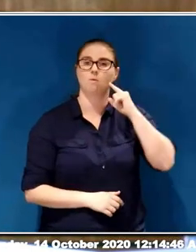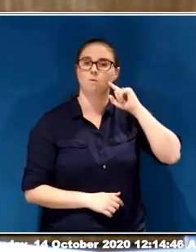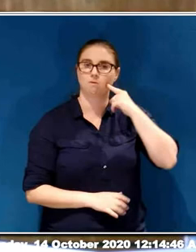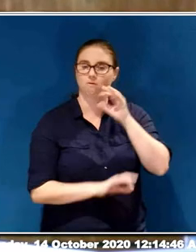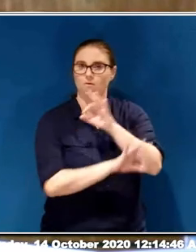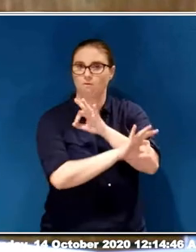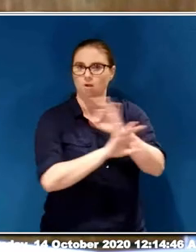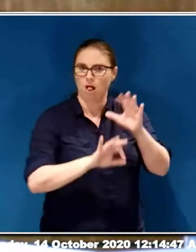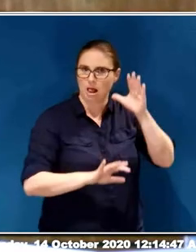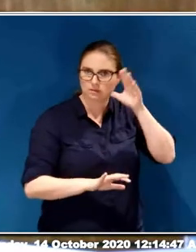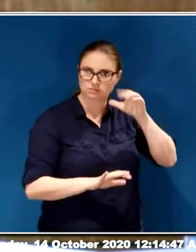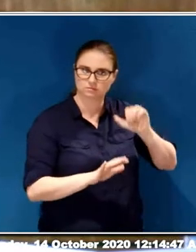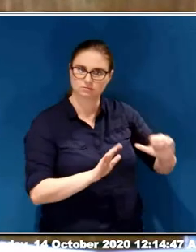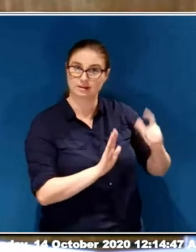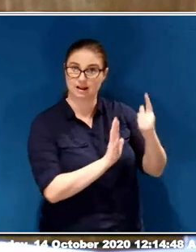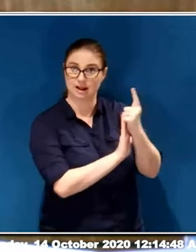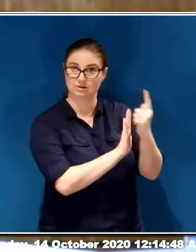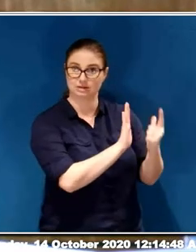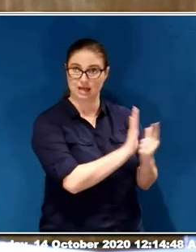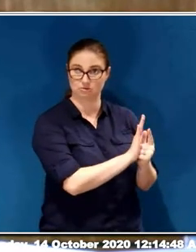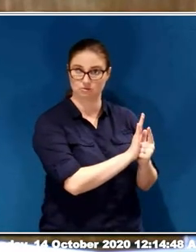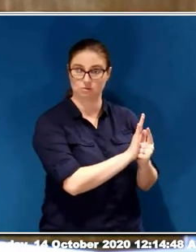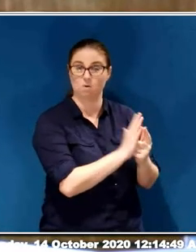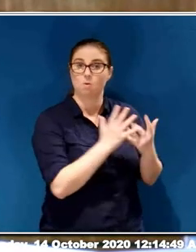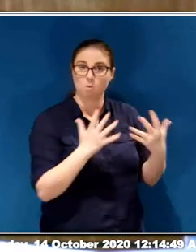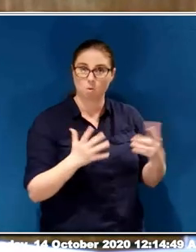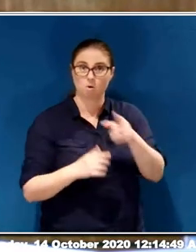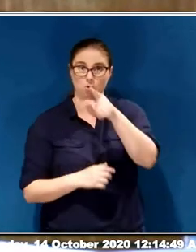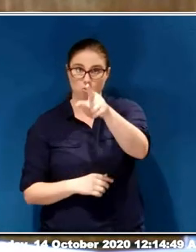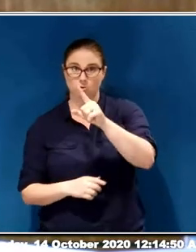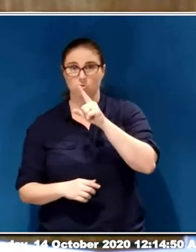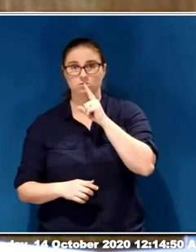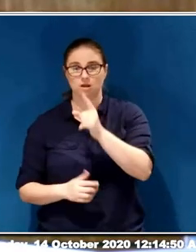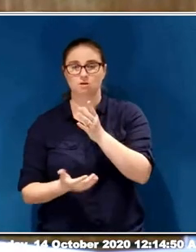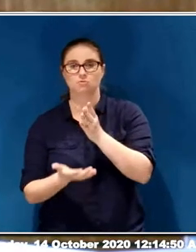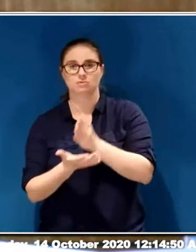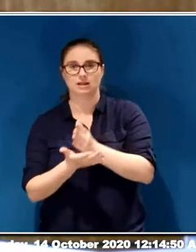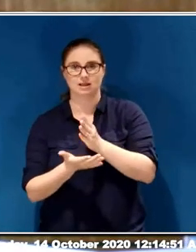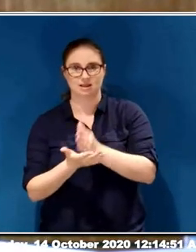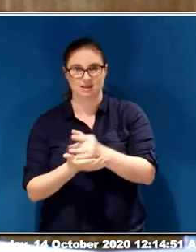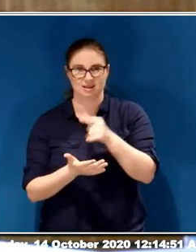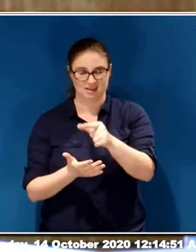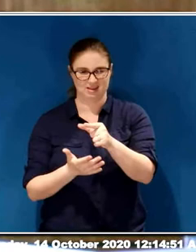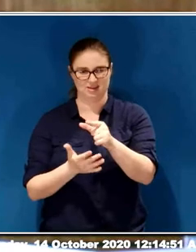concept of reasonable adjustments go further than what is required by the legal standards?